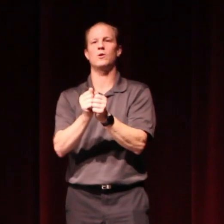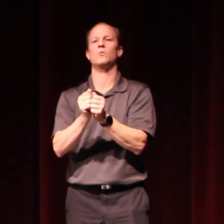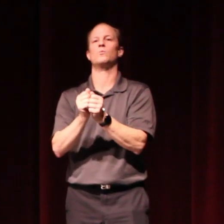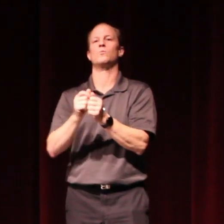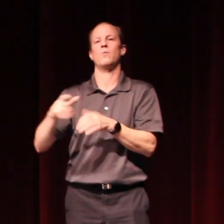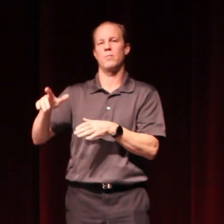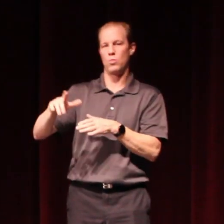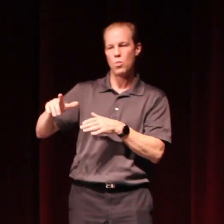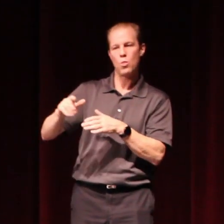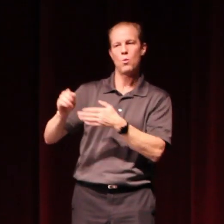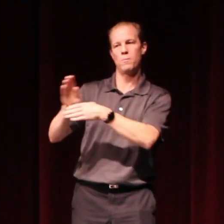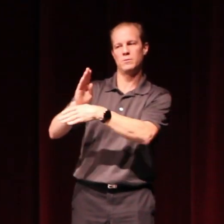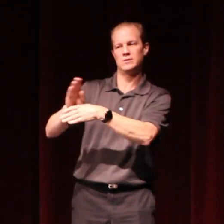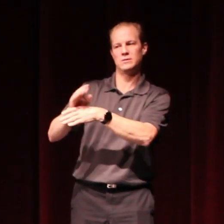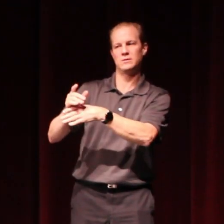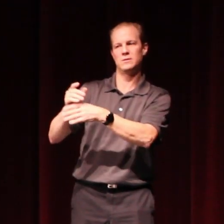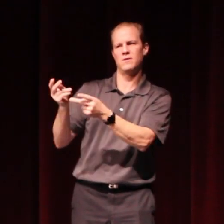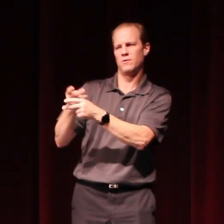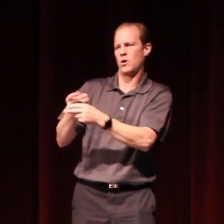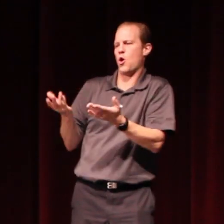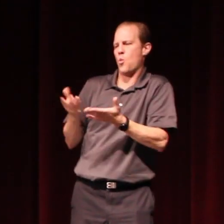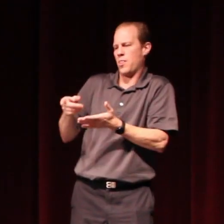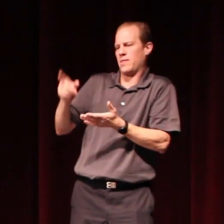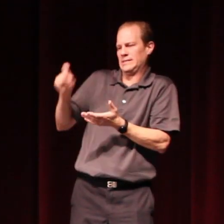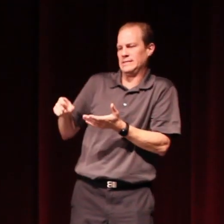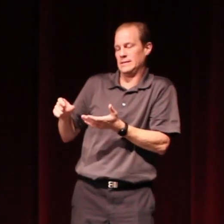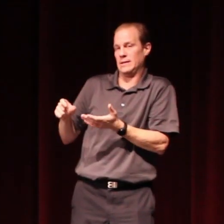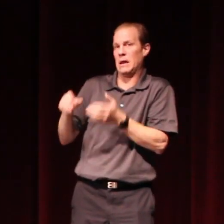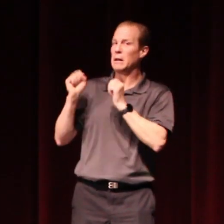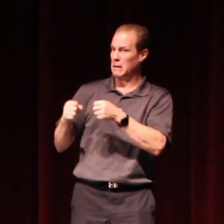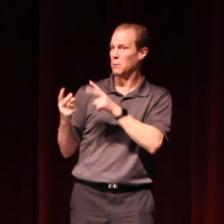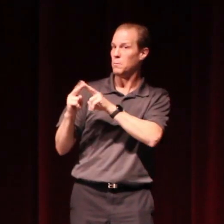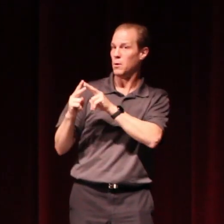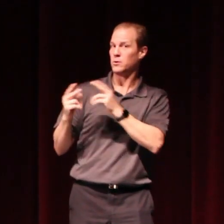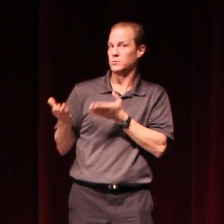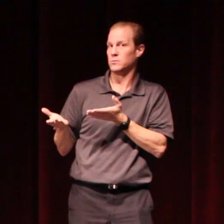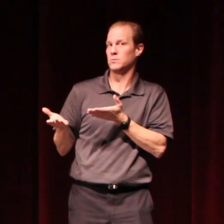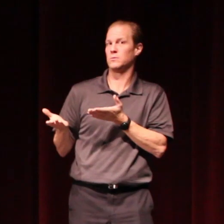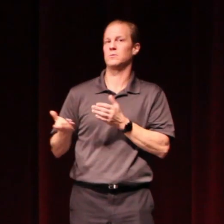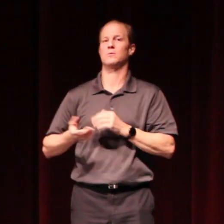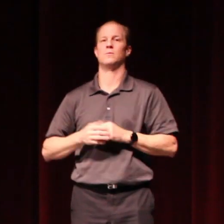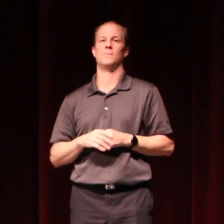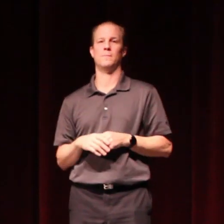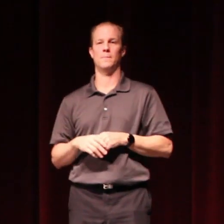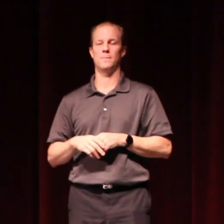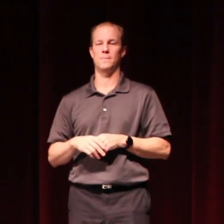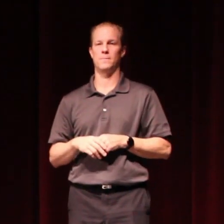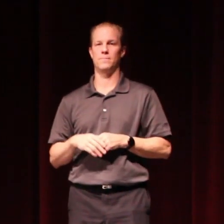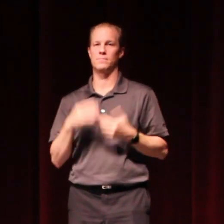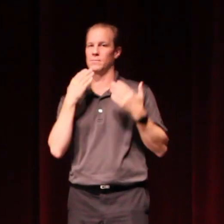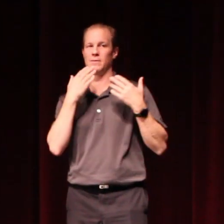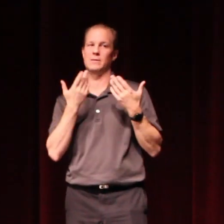out what they need and can we partner with them. That's all.